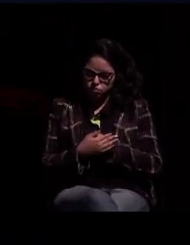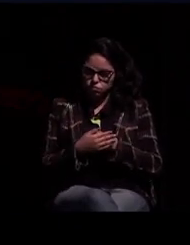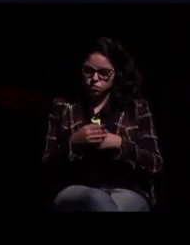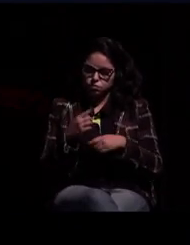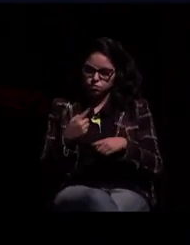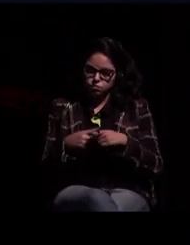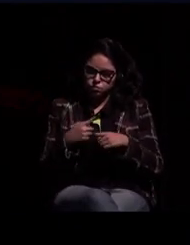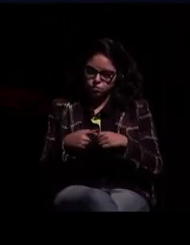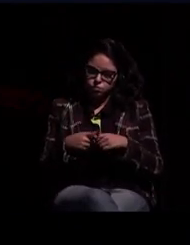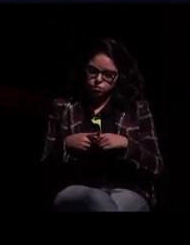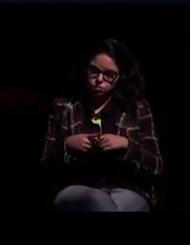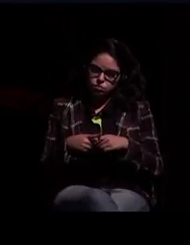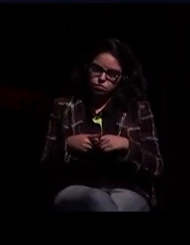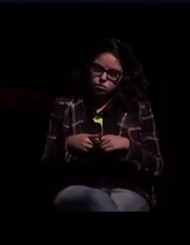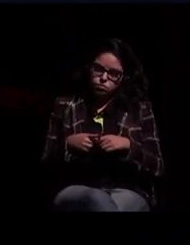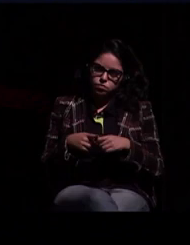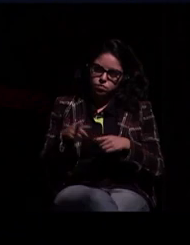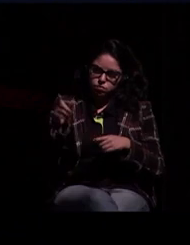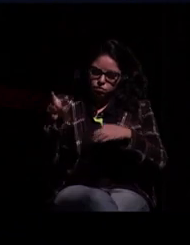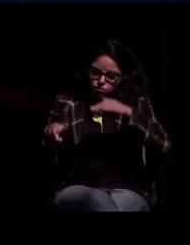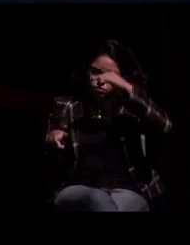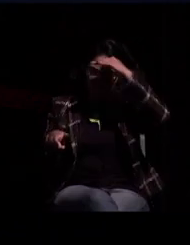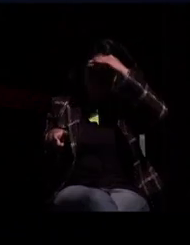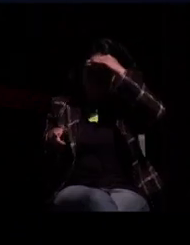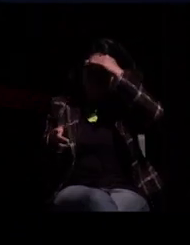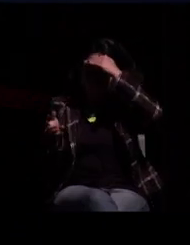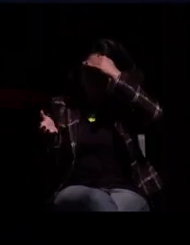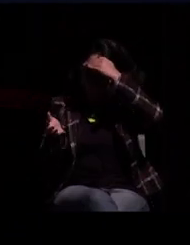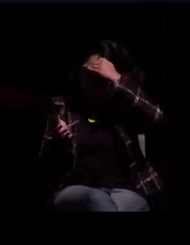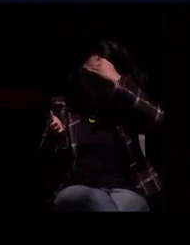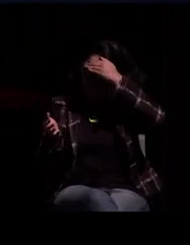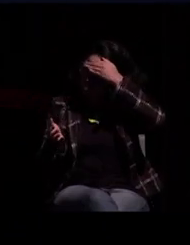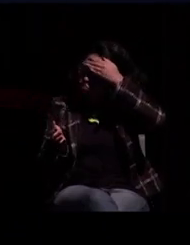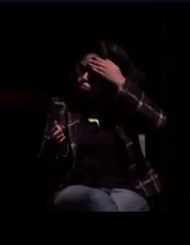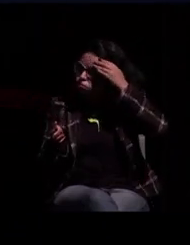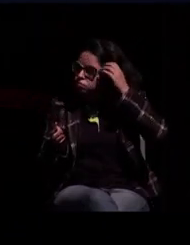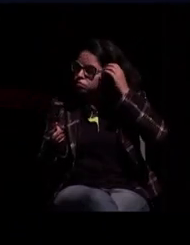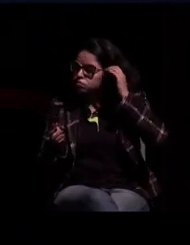to have their space and power. In regard to self-management possibilities